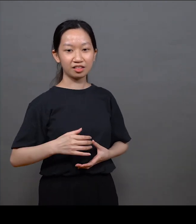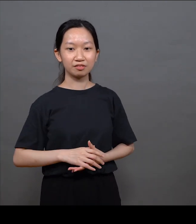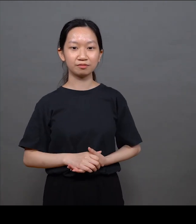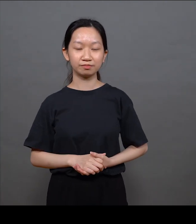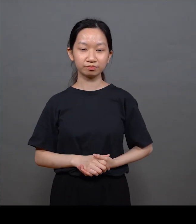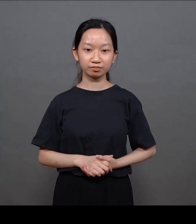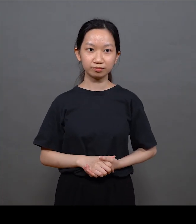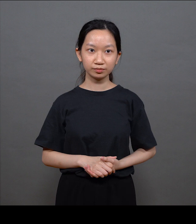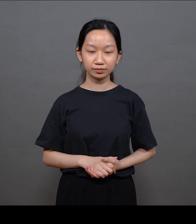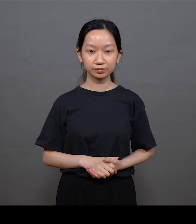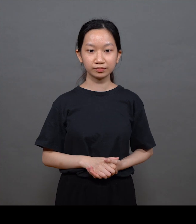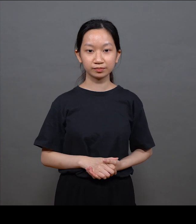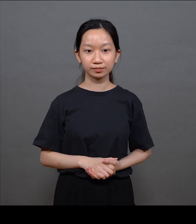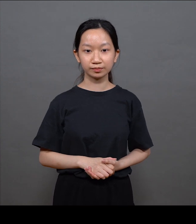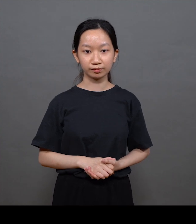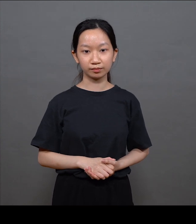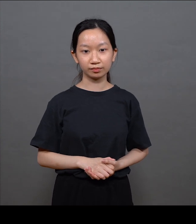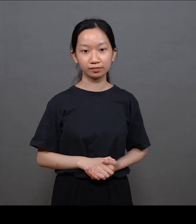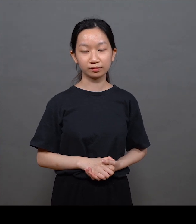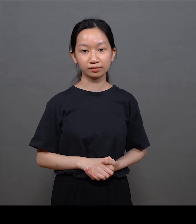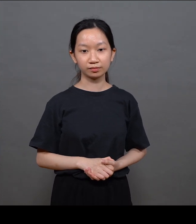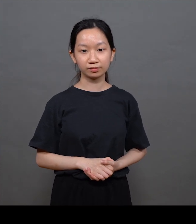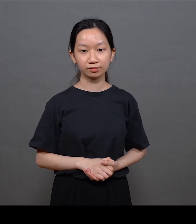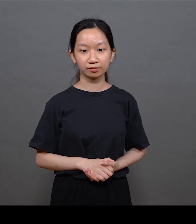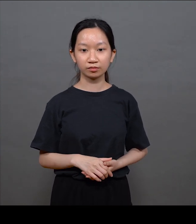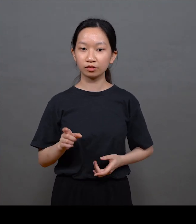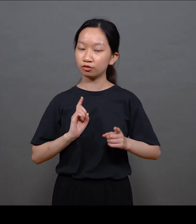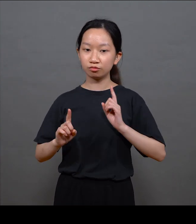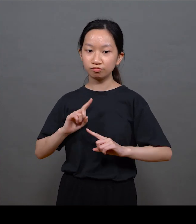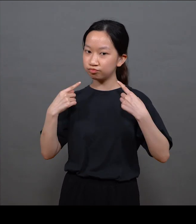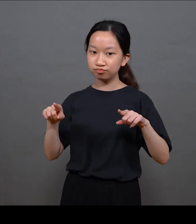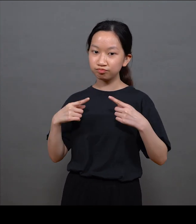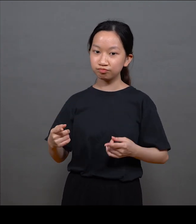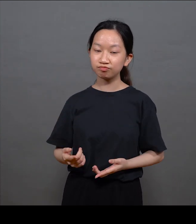[buttons clicking and drum sounds] Just freestyling